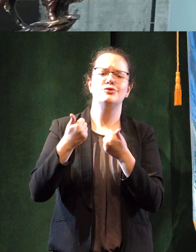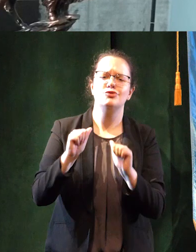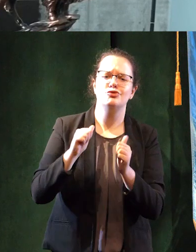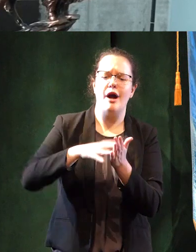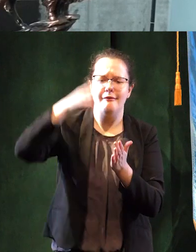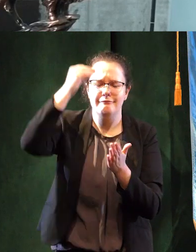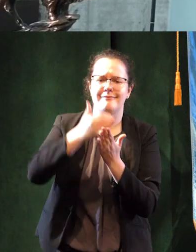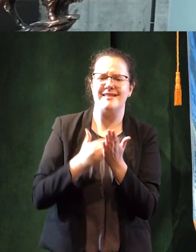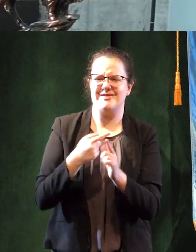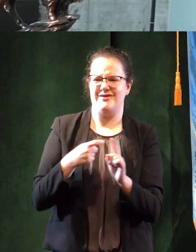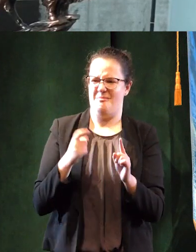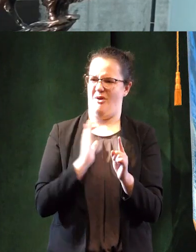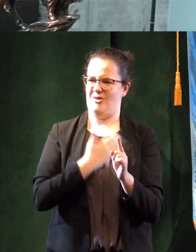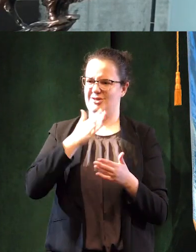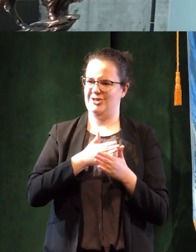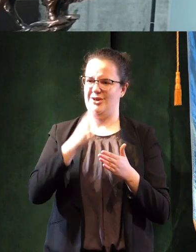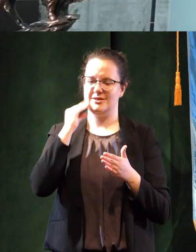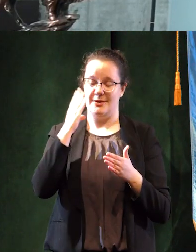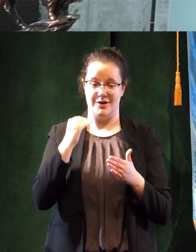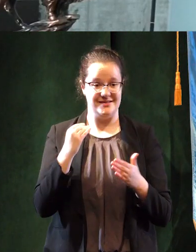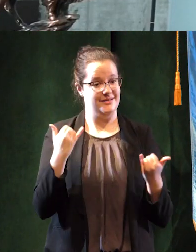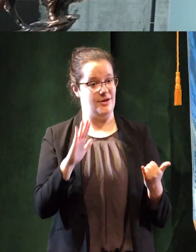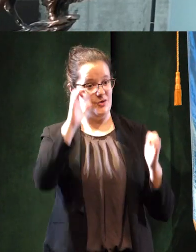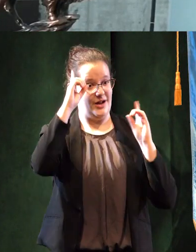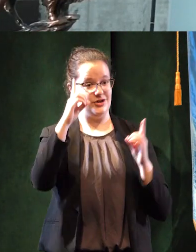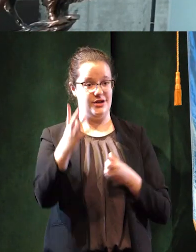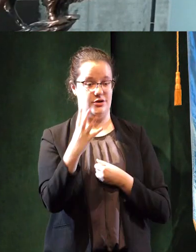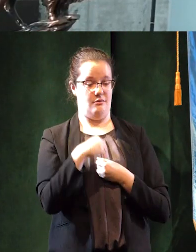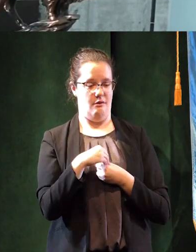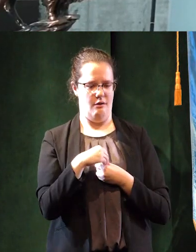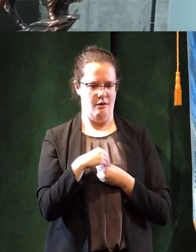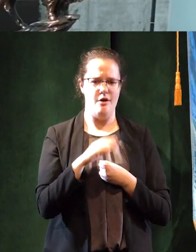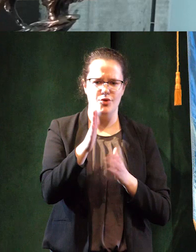experience use your newly acquired education and your passion to be a